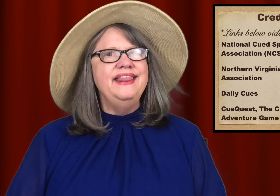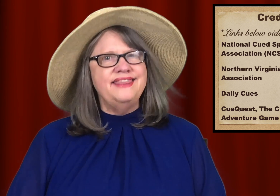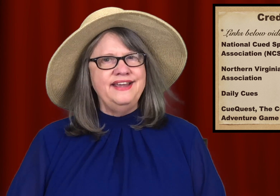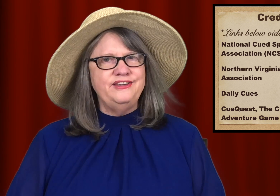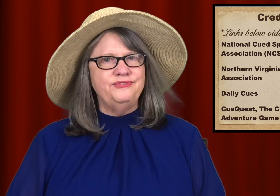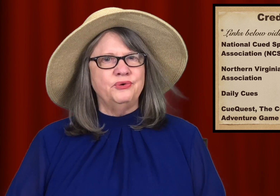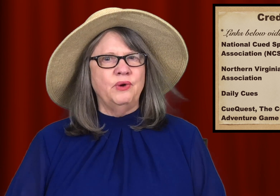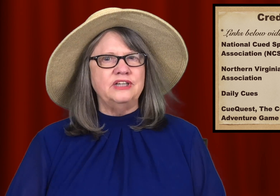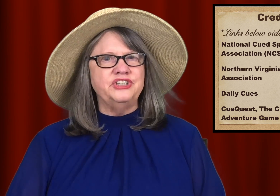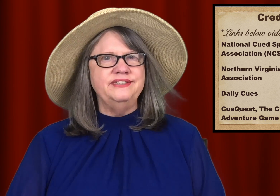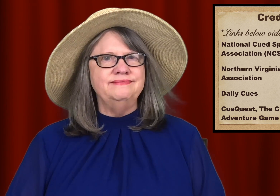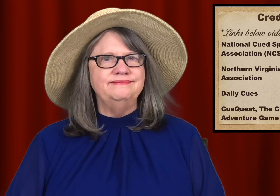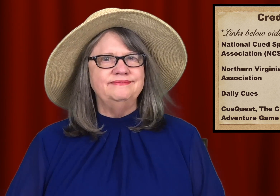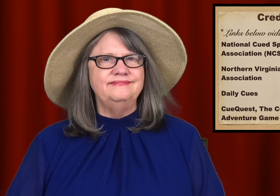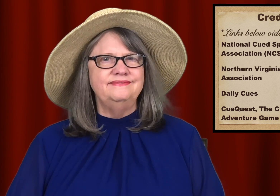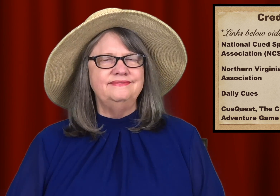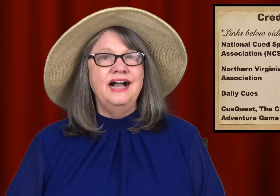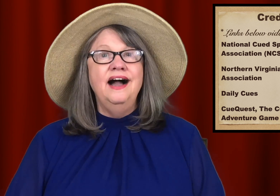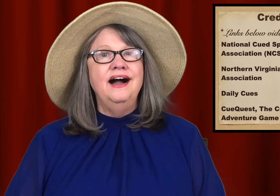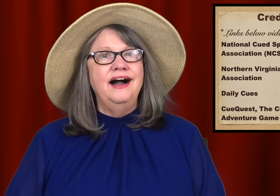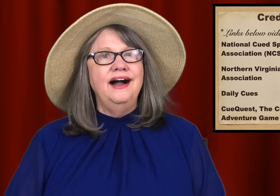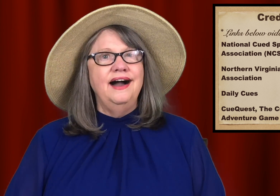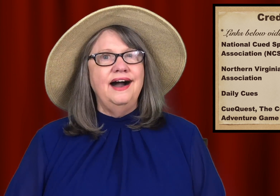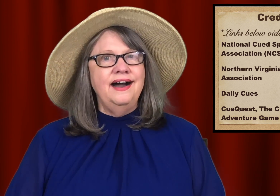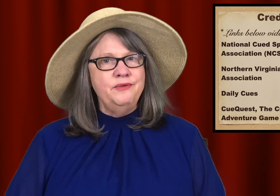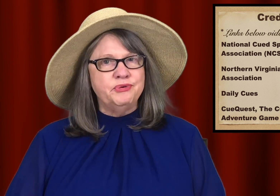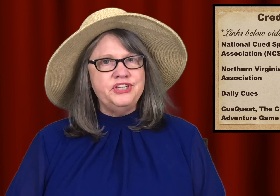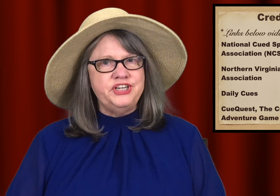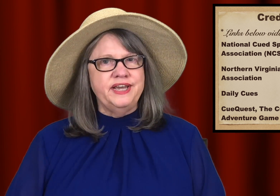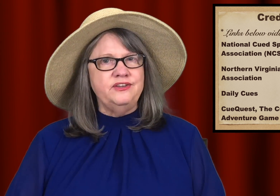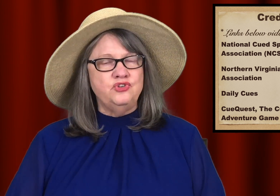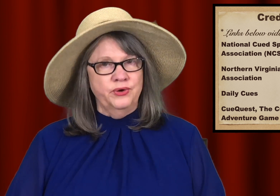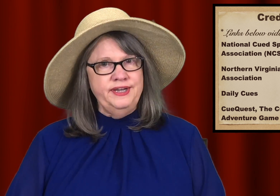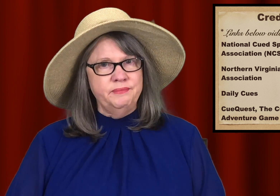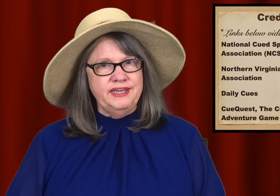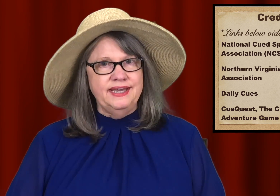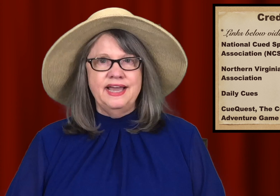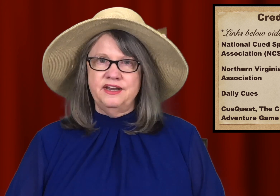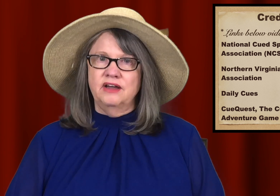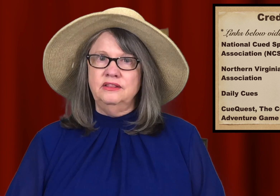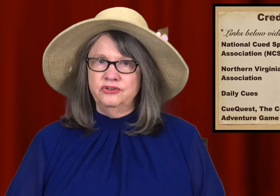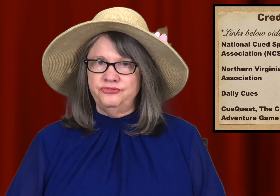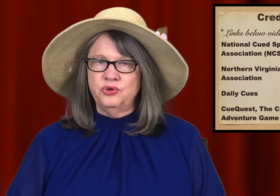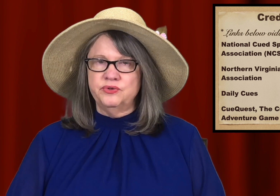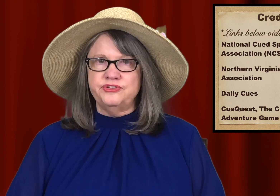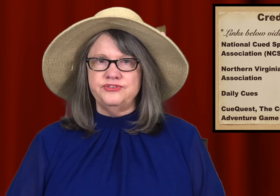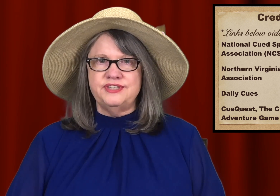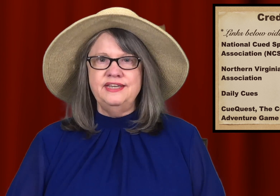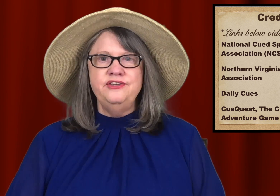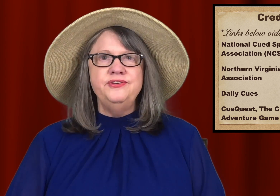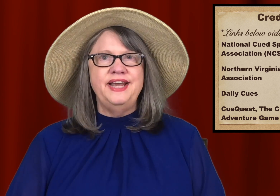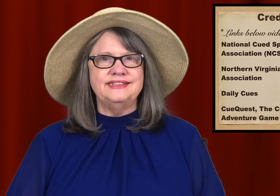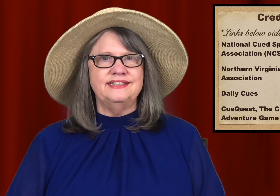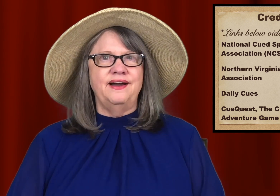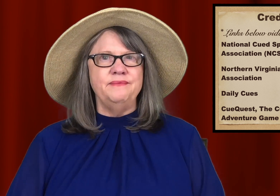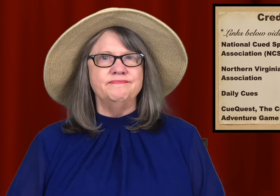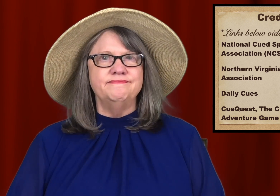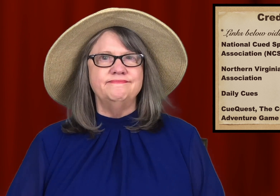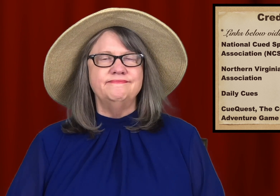Thank you for watching. I appreciate you joining me and I look forward to seeing you next time.